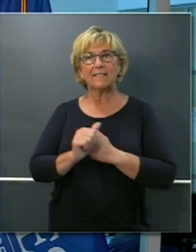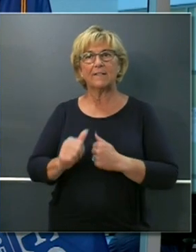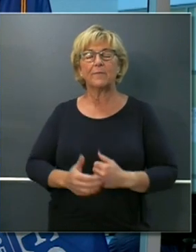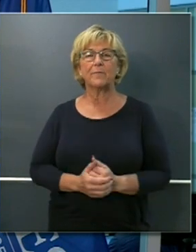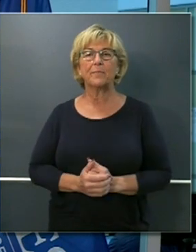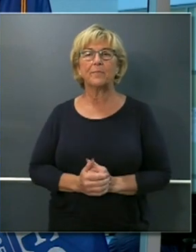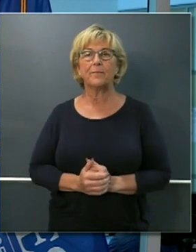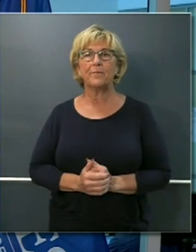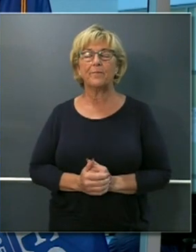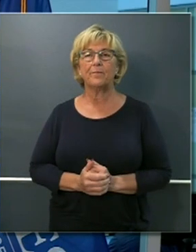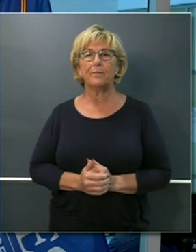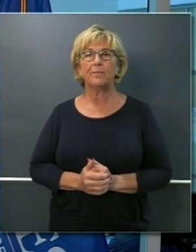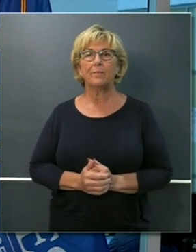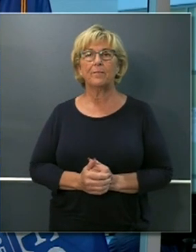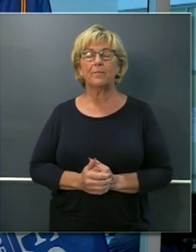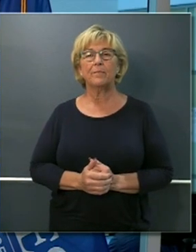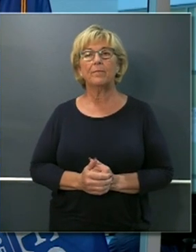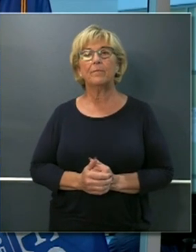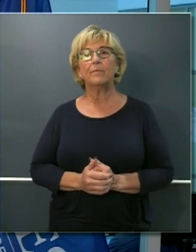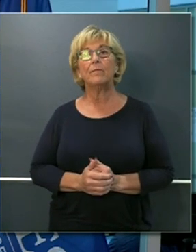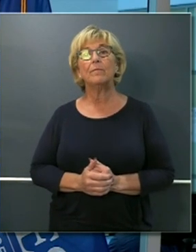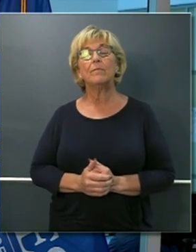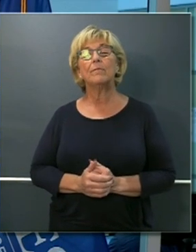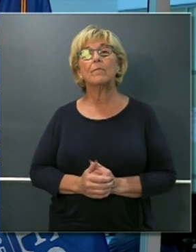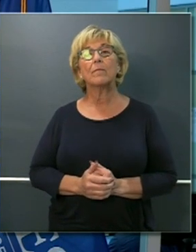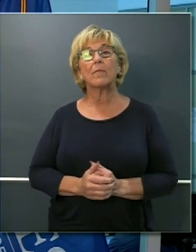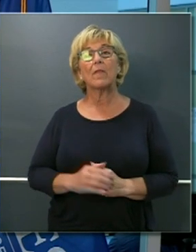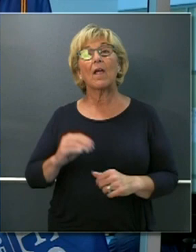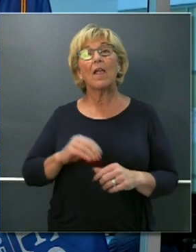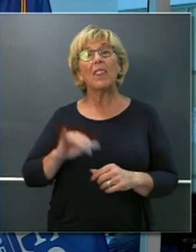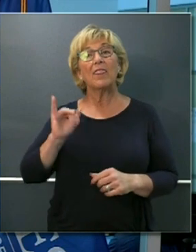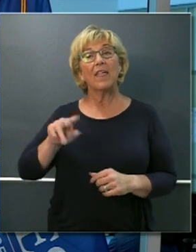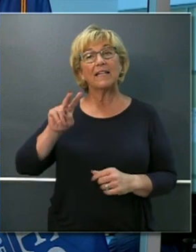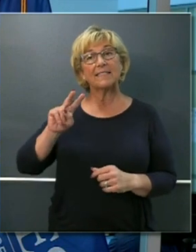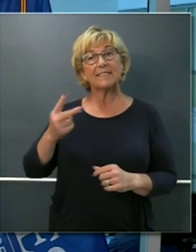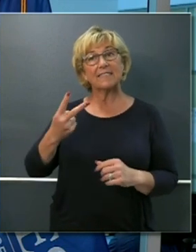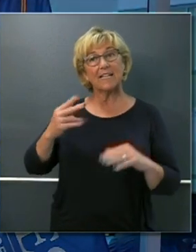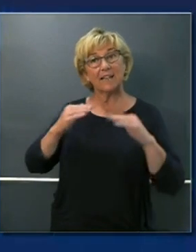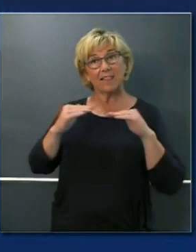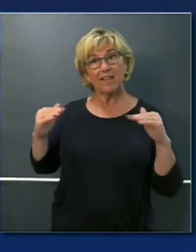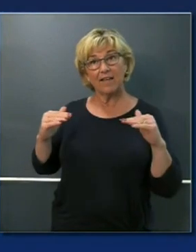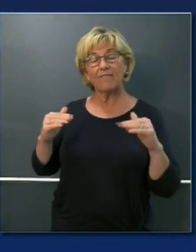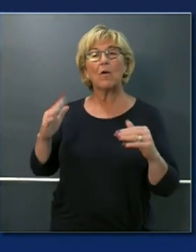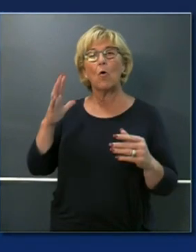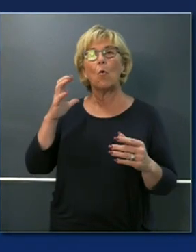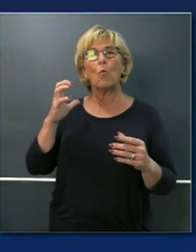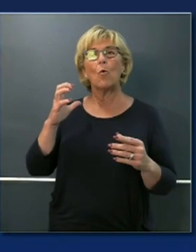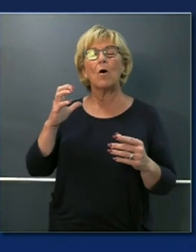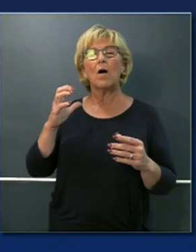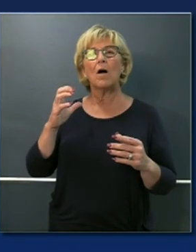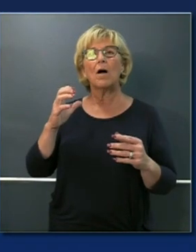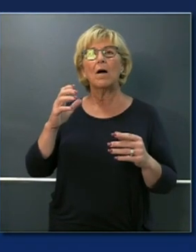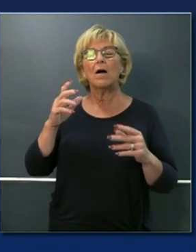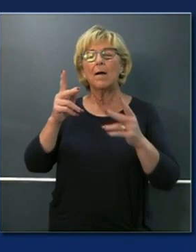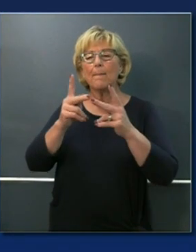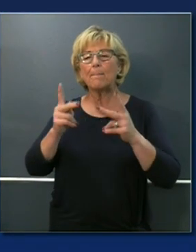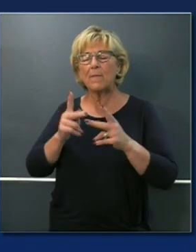DISTANCE AND DOING ALL OF THOSE THINGS THAT WE HAVE REMINDED TO KEEP YOU SAFER AND AT LOWER RISK